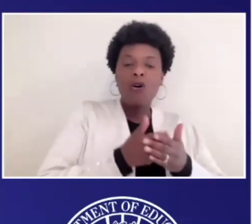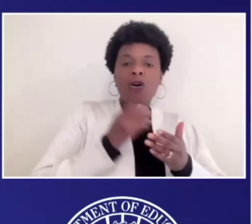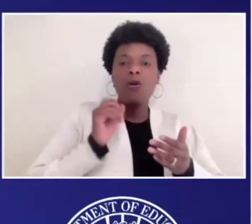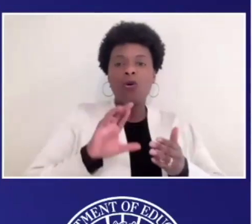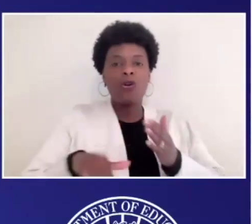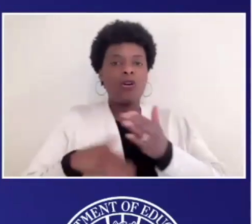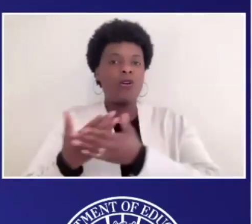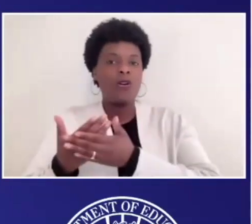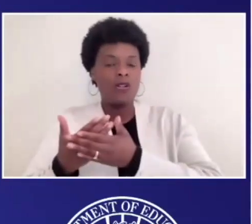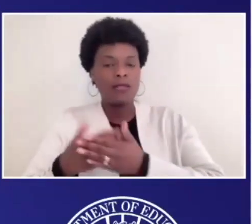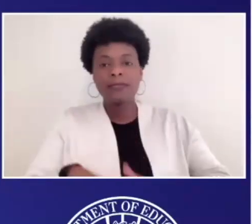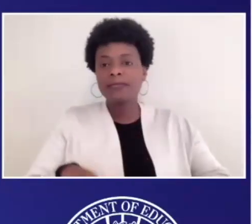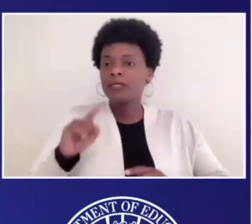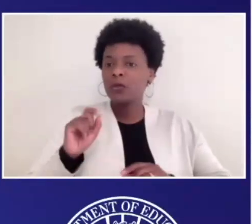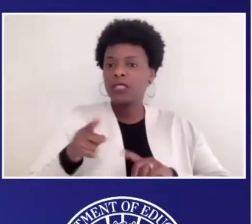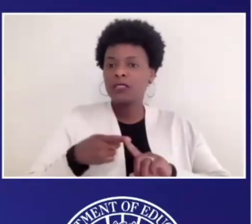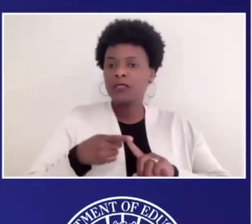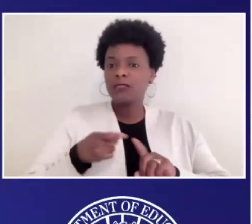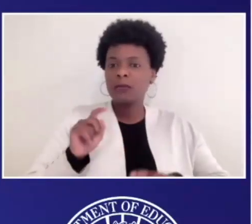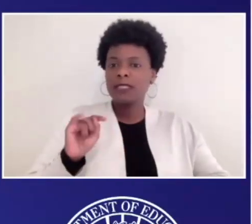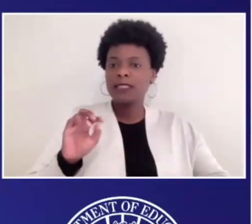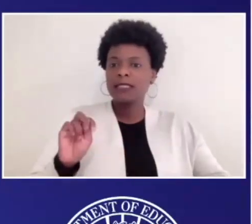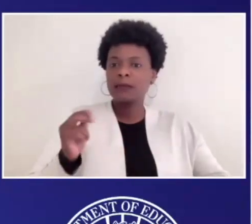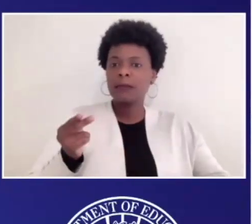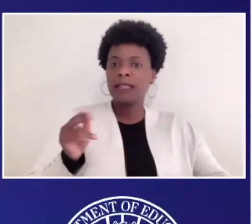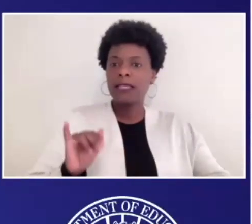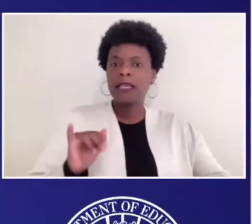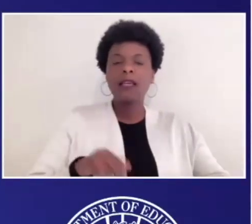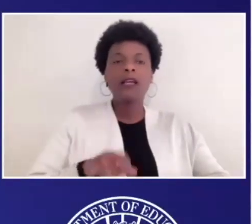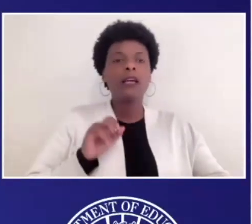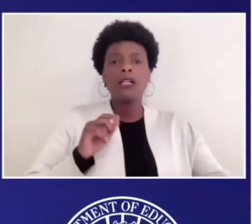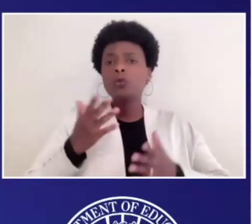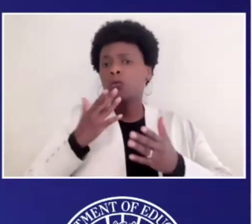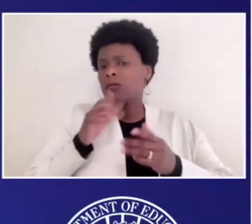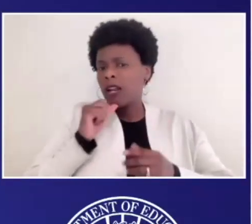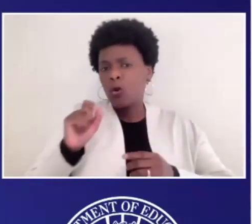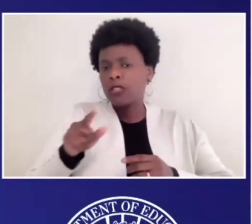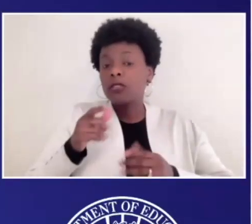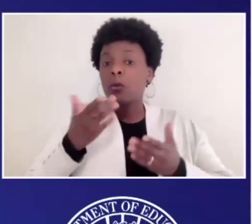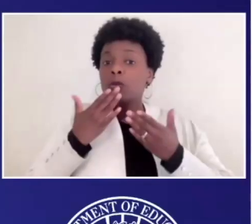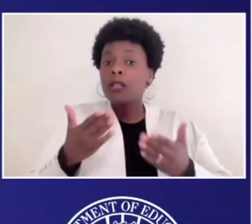We have a question from Timothy. Not a question, but I just want to thank your team for being very helpful to me,